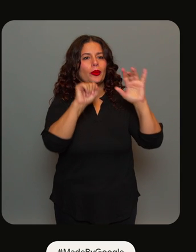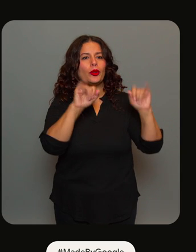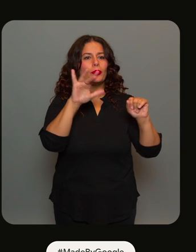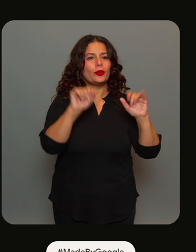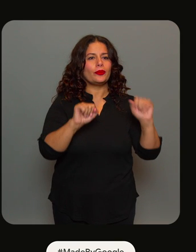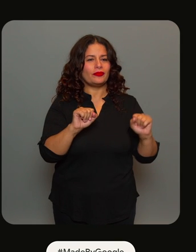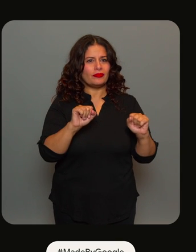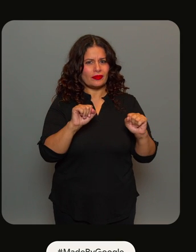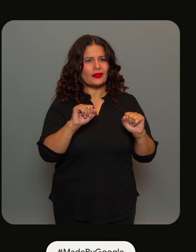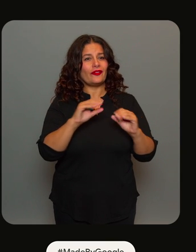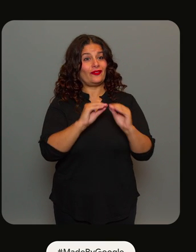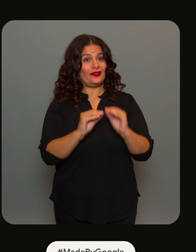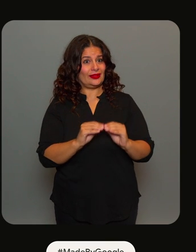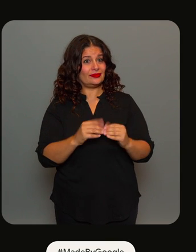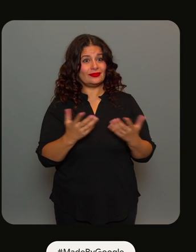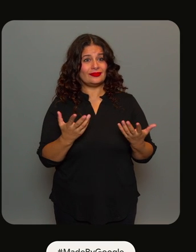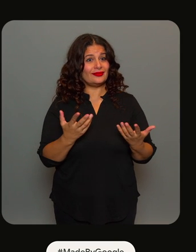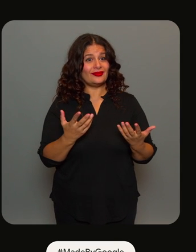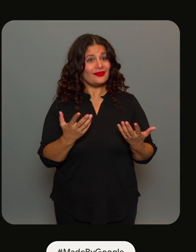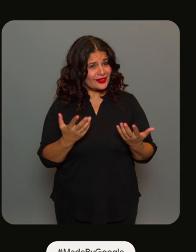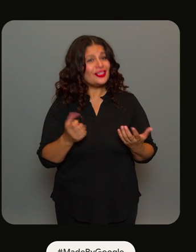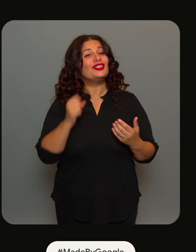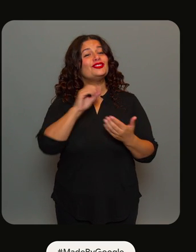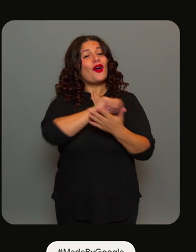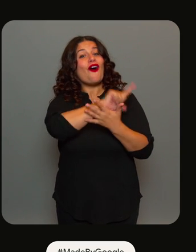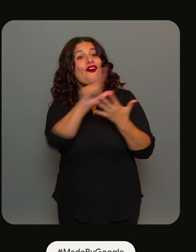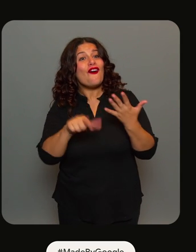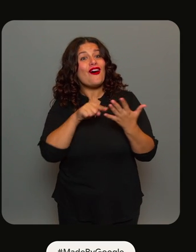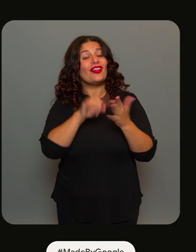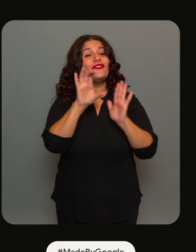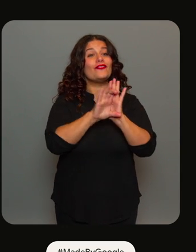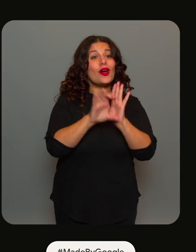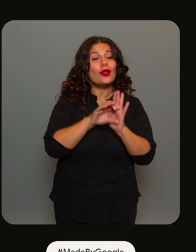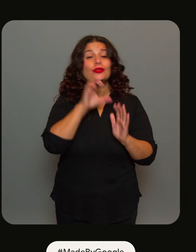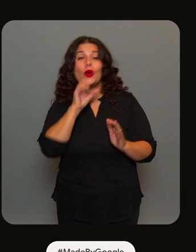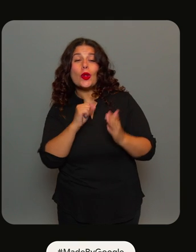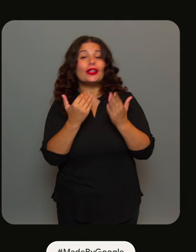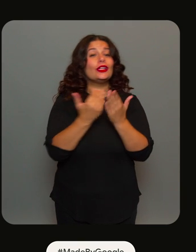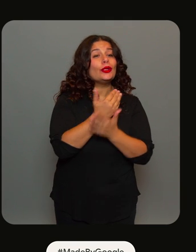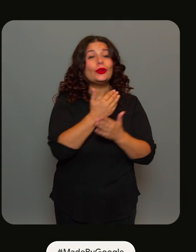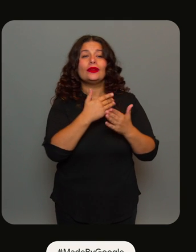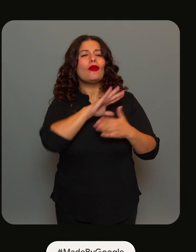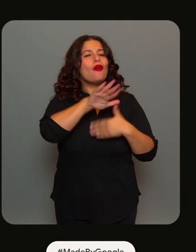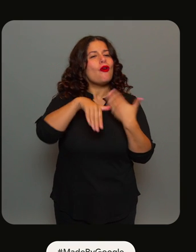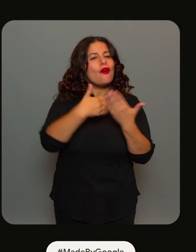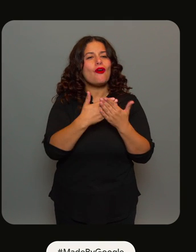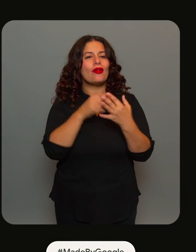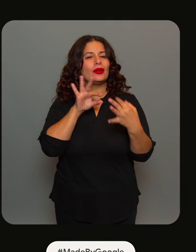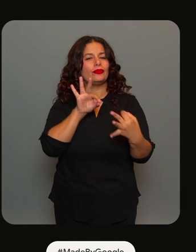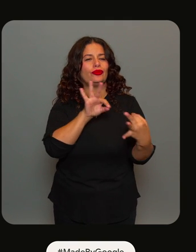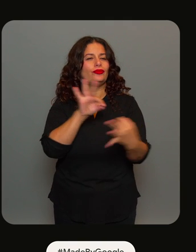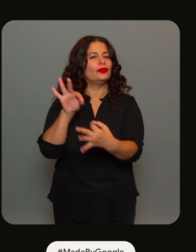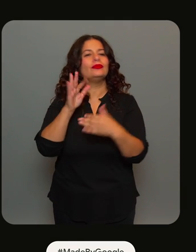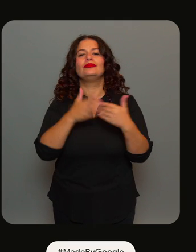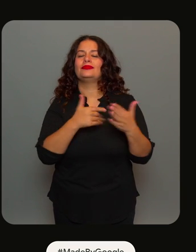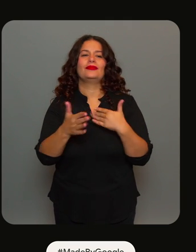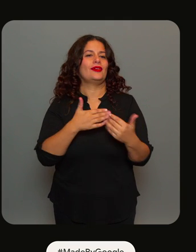So all your photos are as good as you want them to be, no matter how old they are.